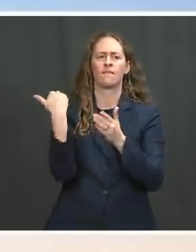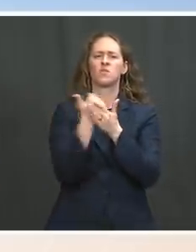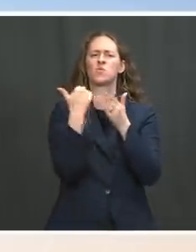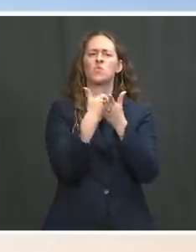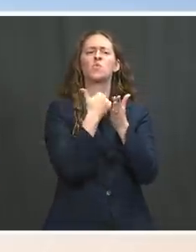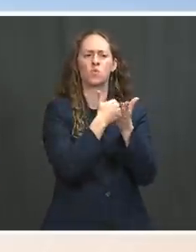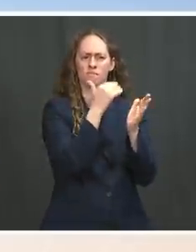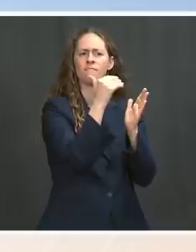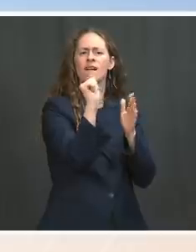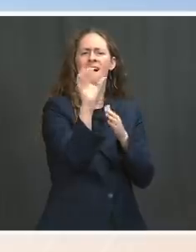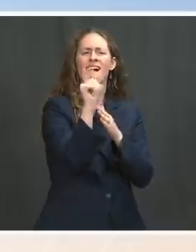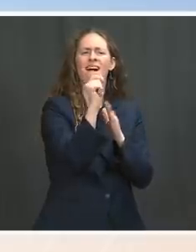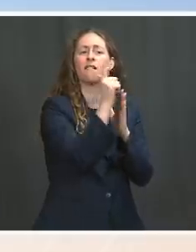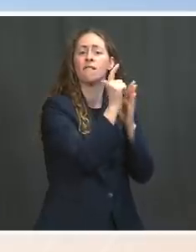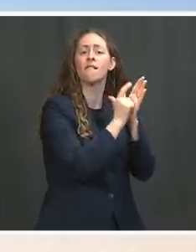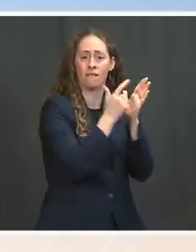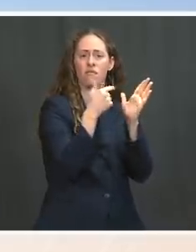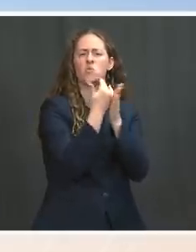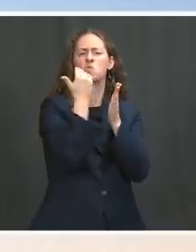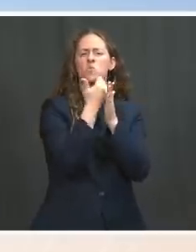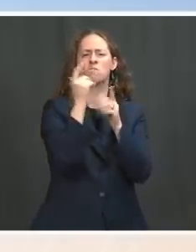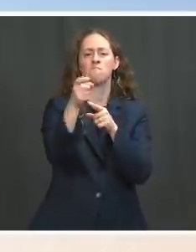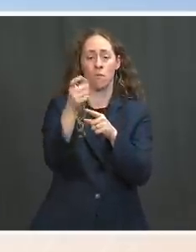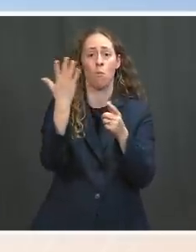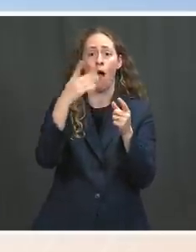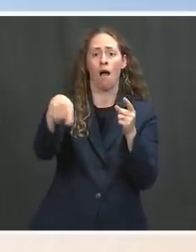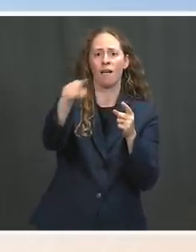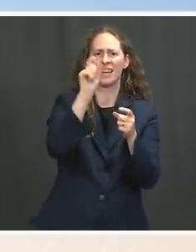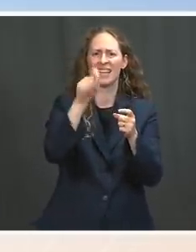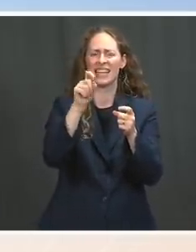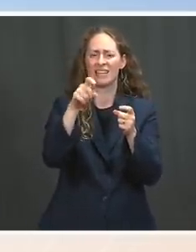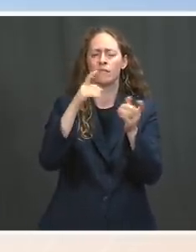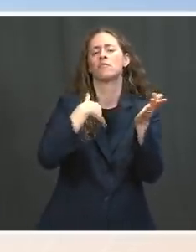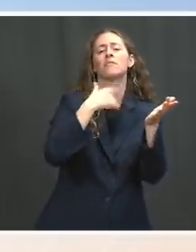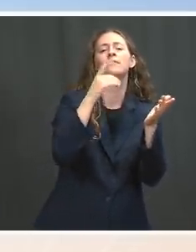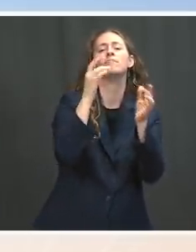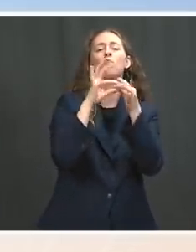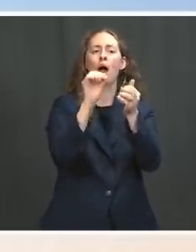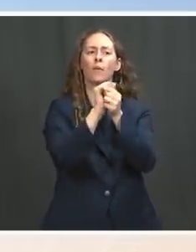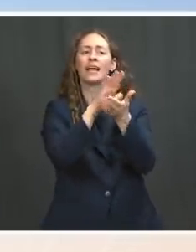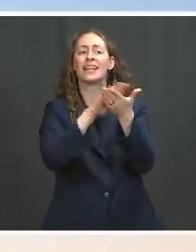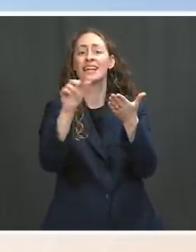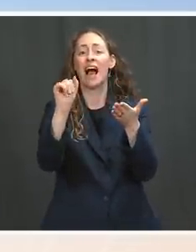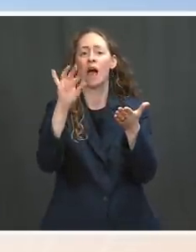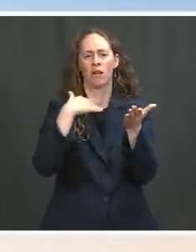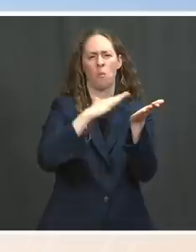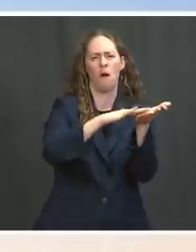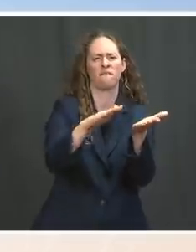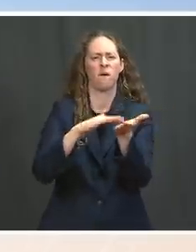that extreme and unusual fuel supply circumstances exist and that granting short-term waivers